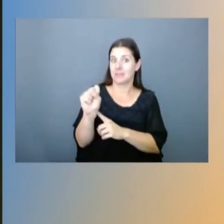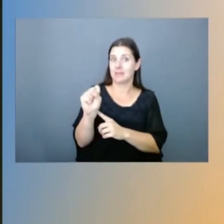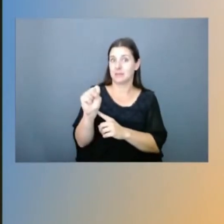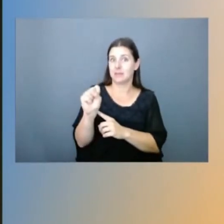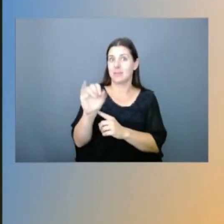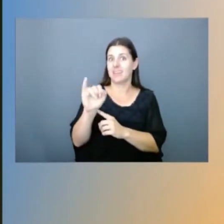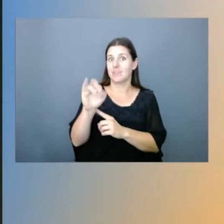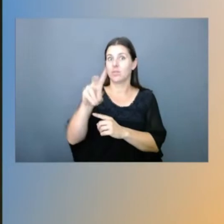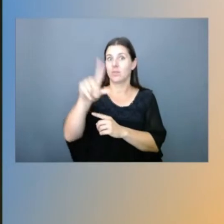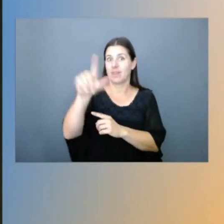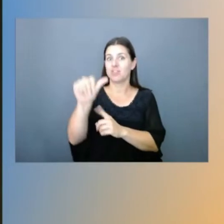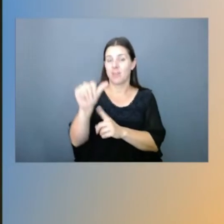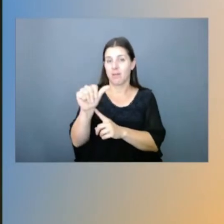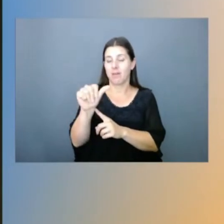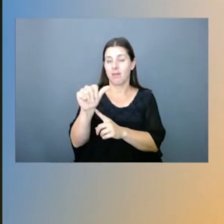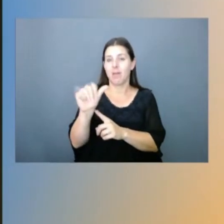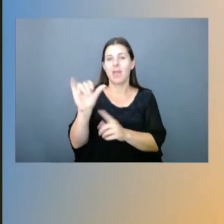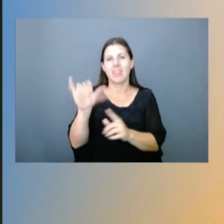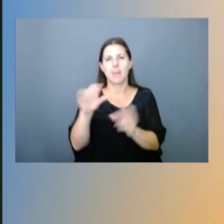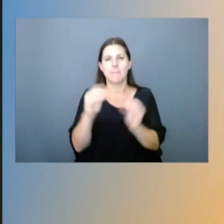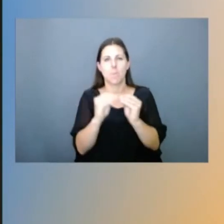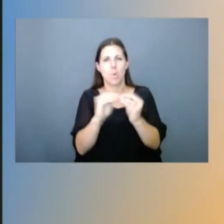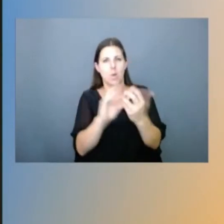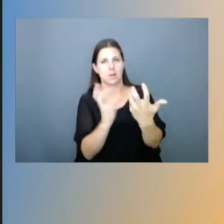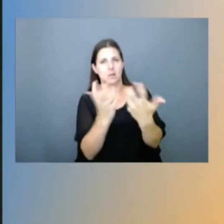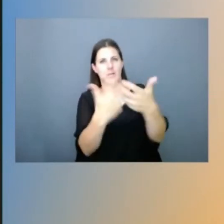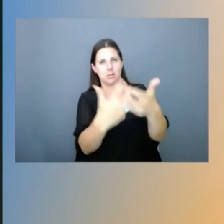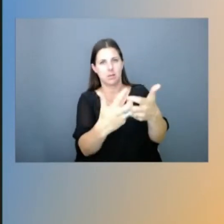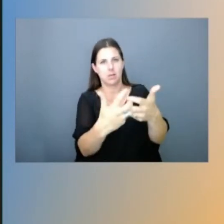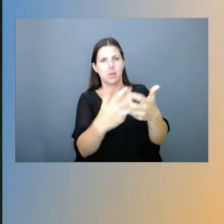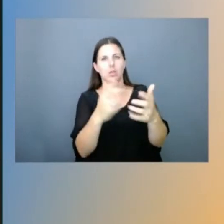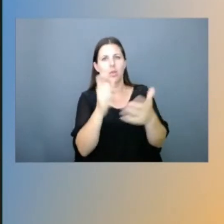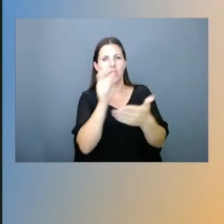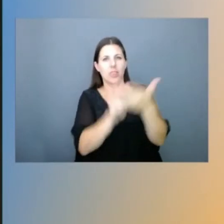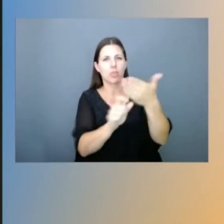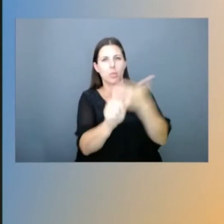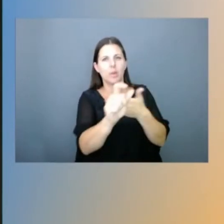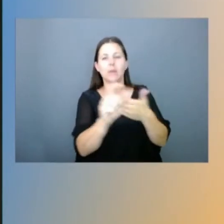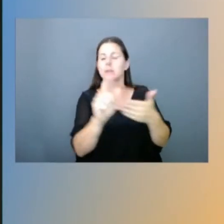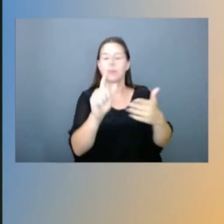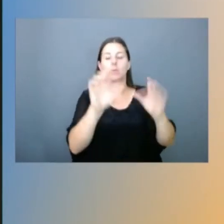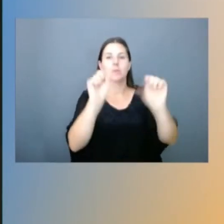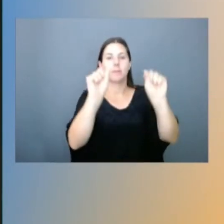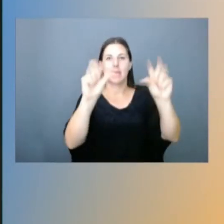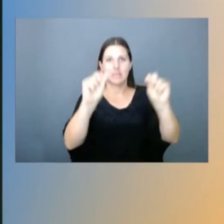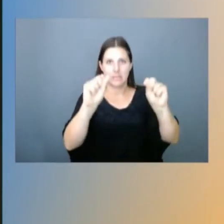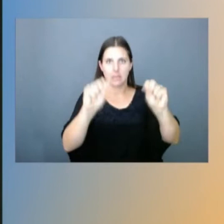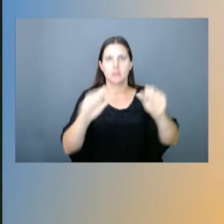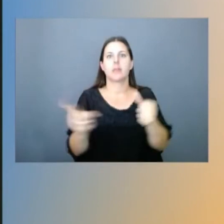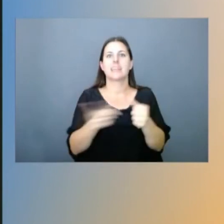more catered toward inference throughput just sounded amazing. In initial benchmarking of our text detection model,